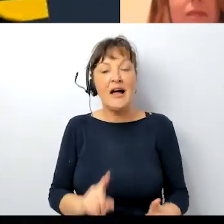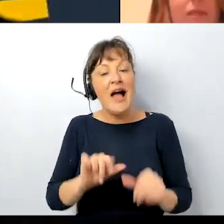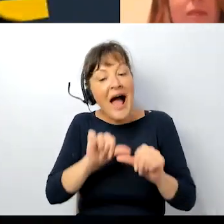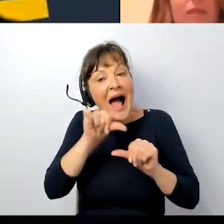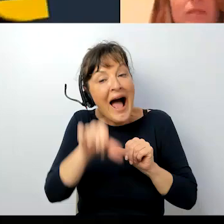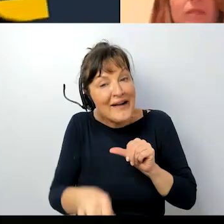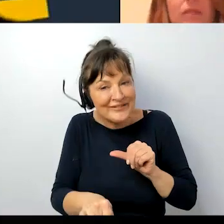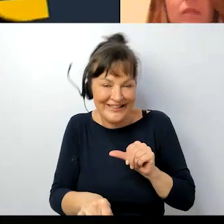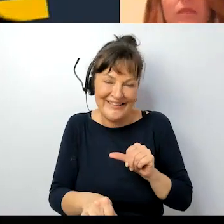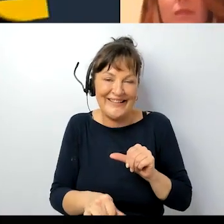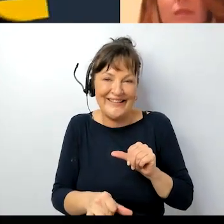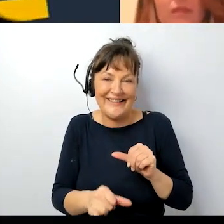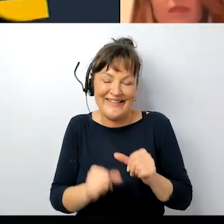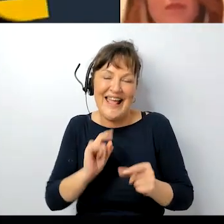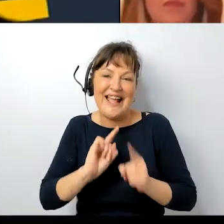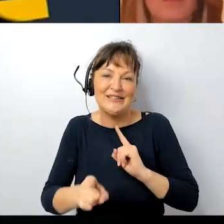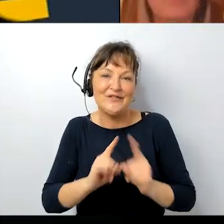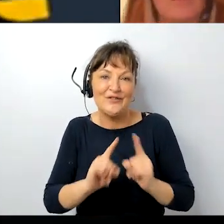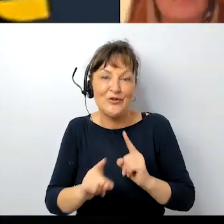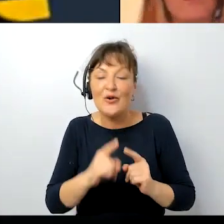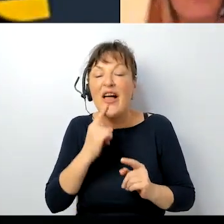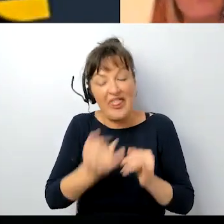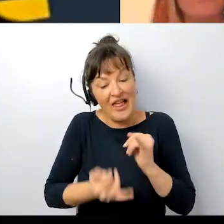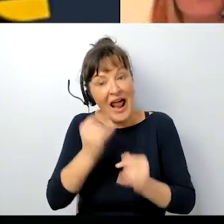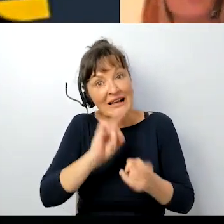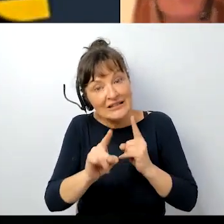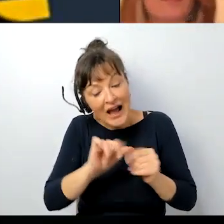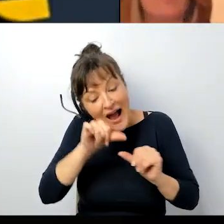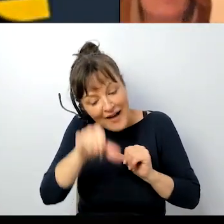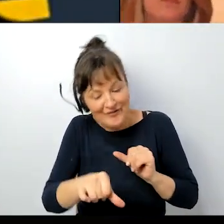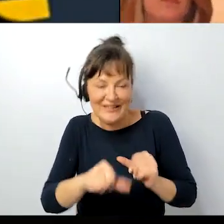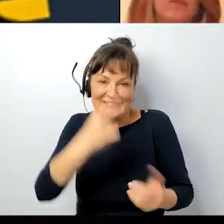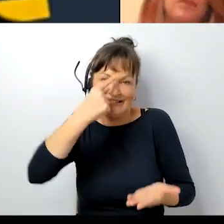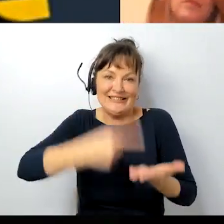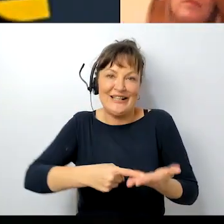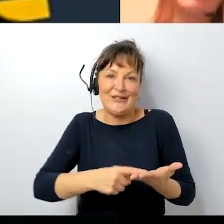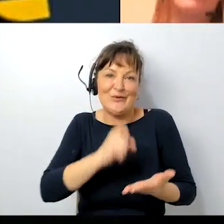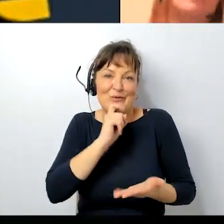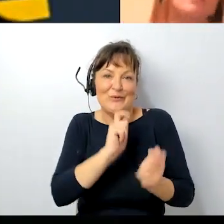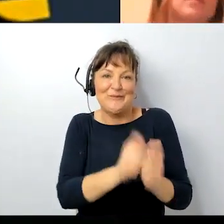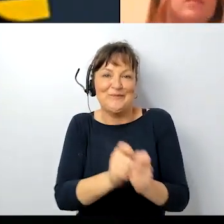applicants how they react how they respond to that and then we'll do a further interview and then